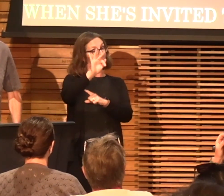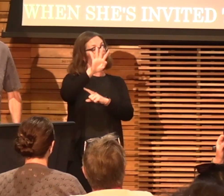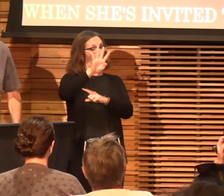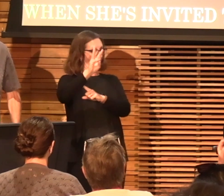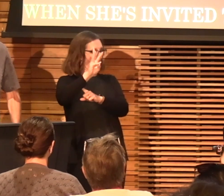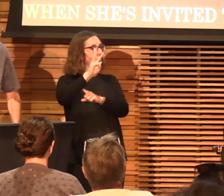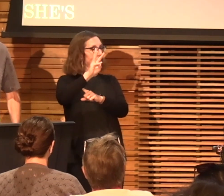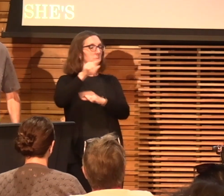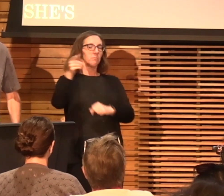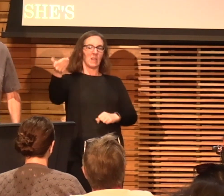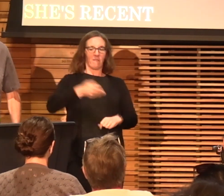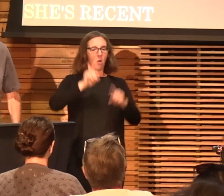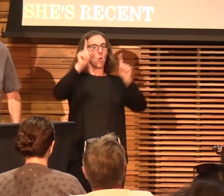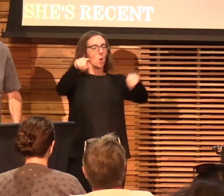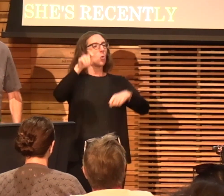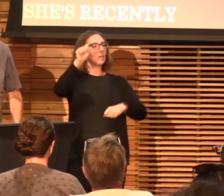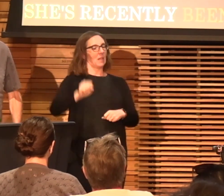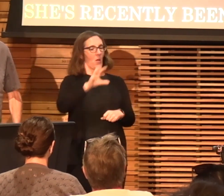she's recently been outed as a communist.